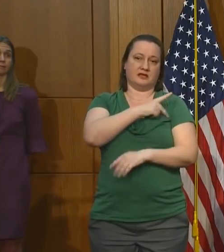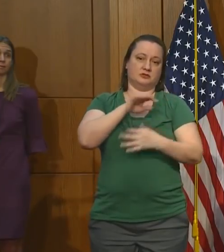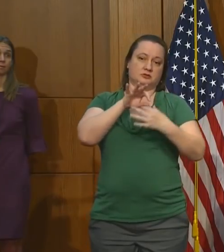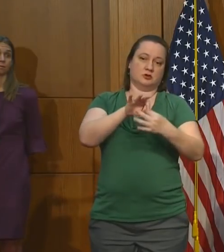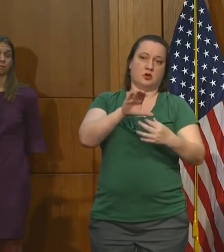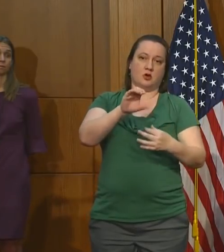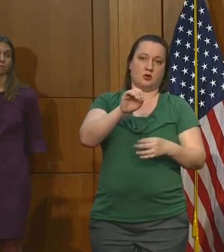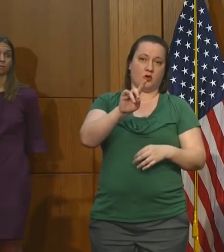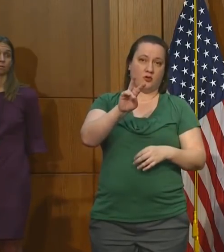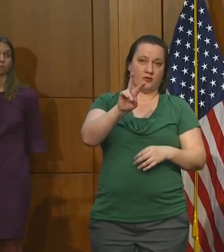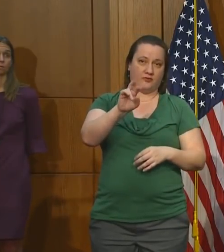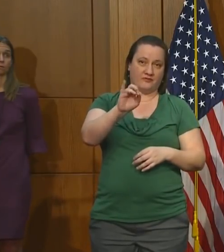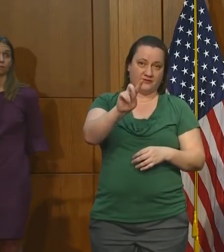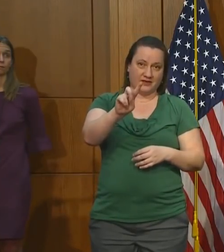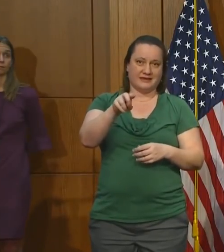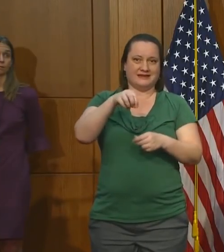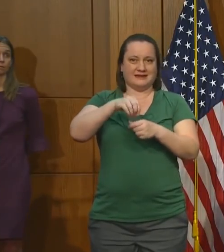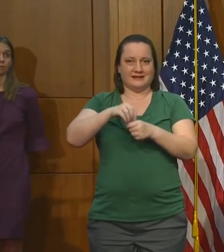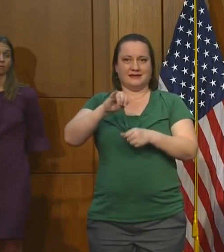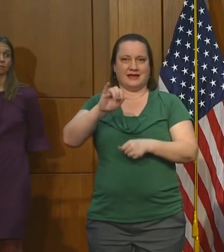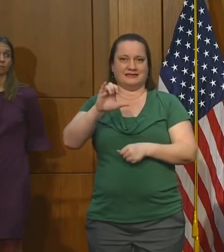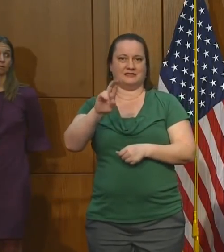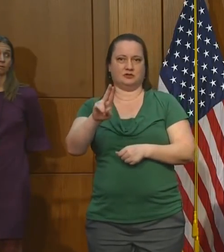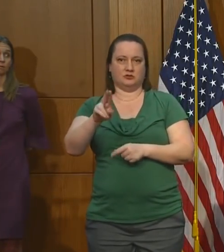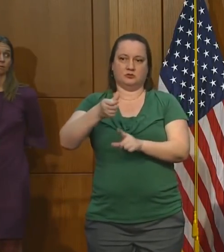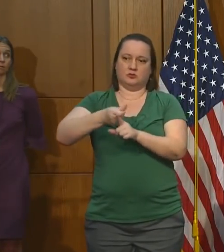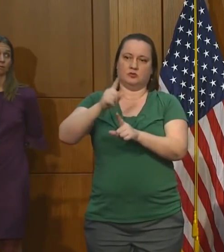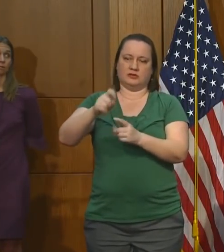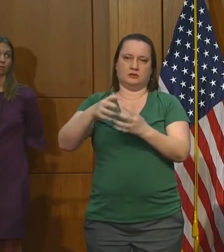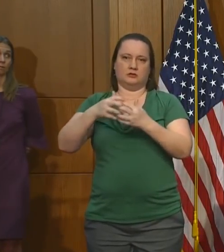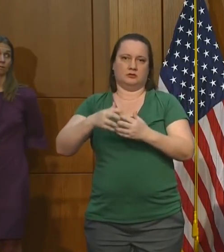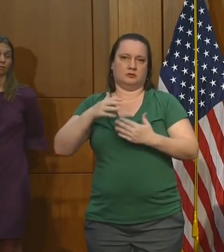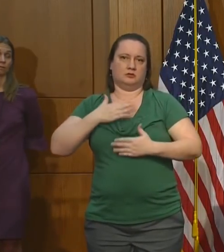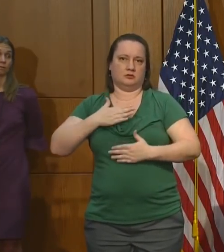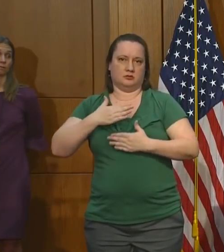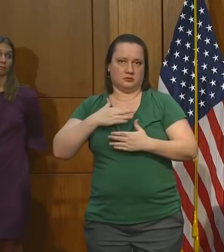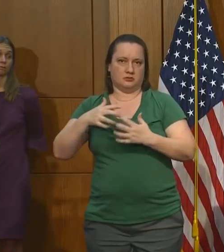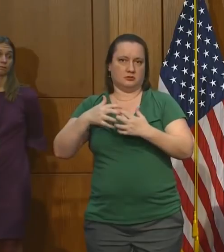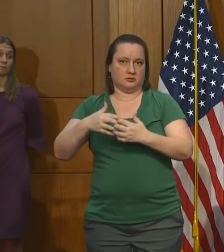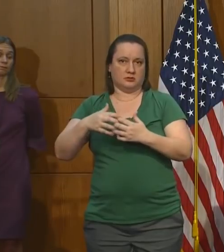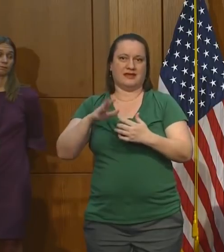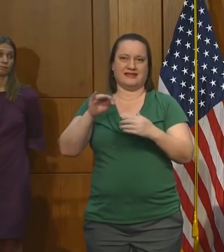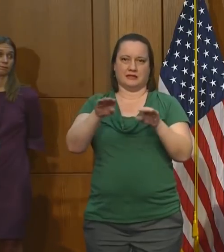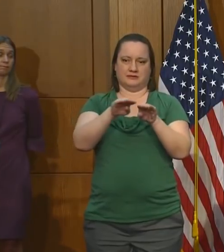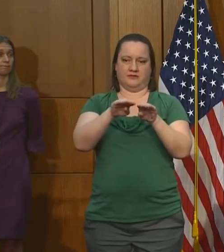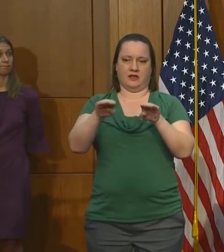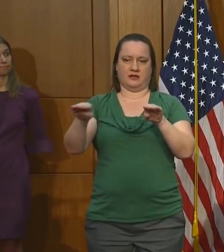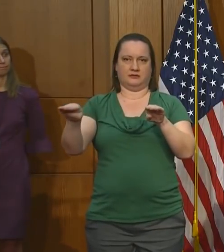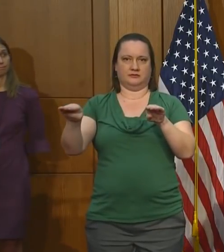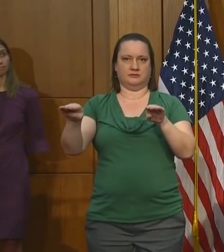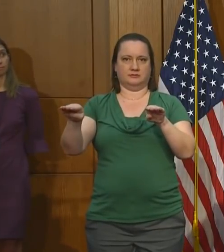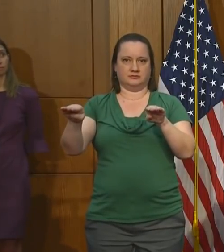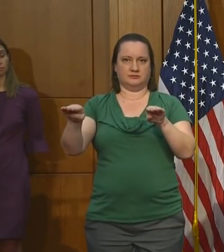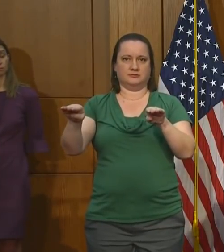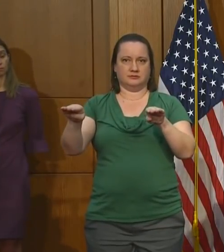AT OUR HOSPITALIZATIONS ESPECIALLY WITH COVID PATIENTS AND ESPECIALLY COVID PATIENT